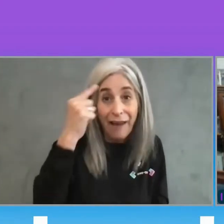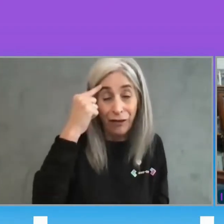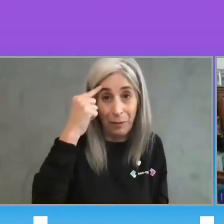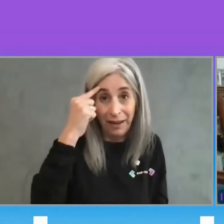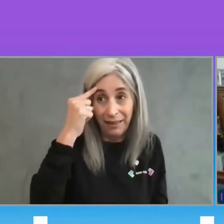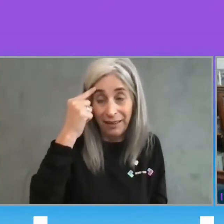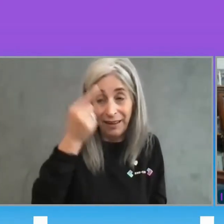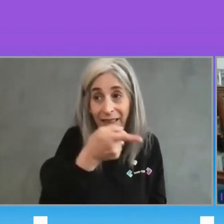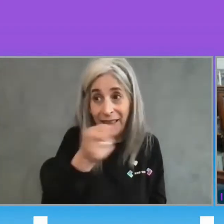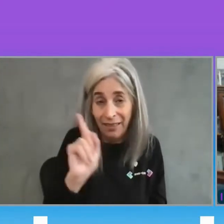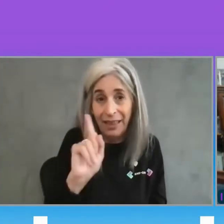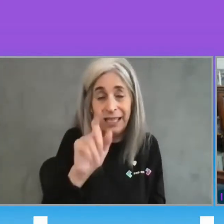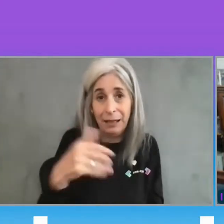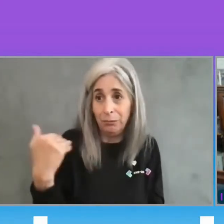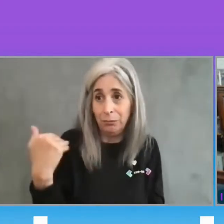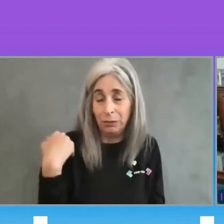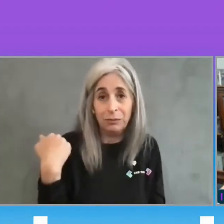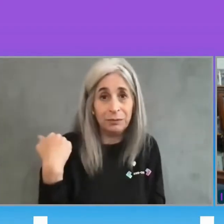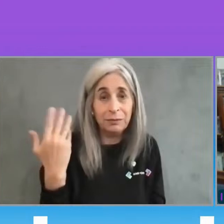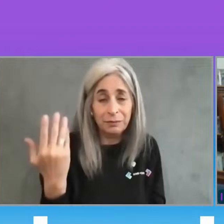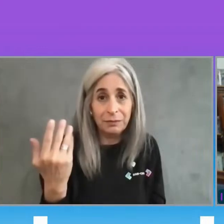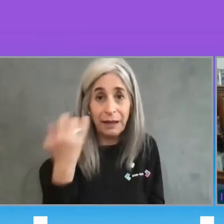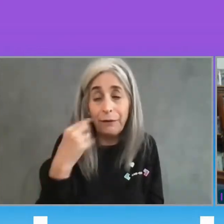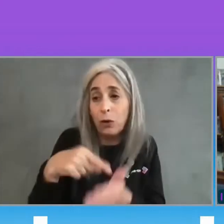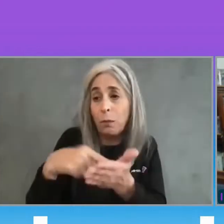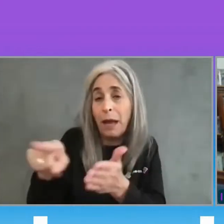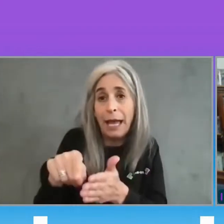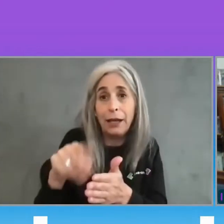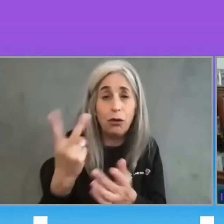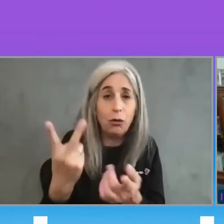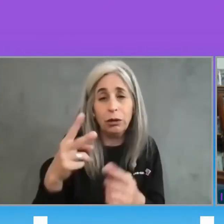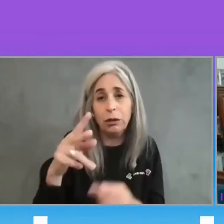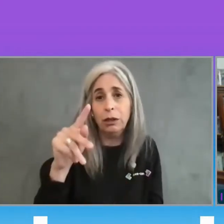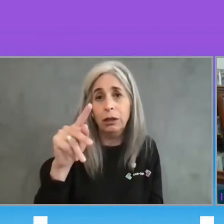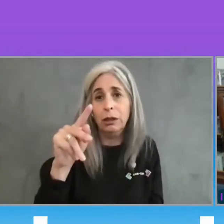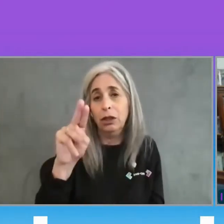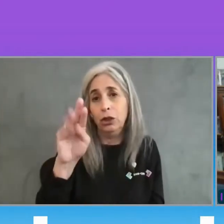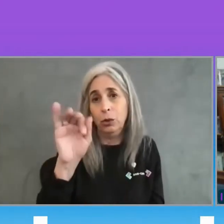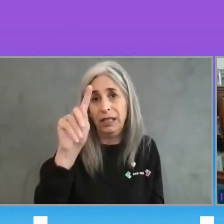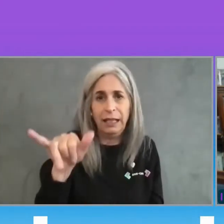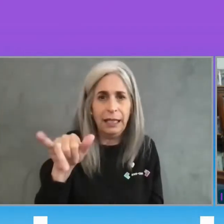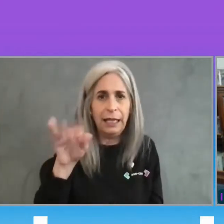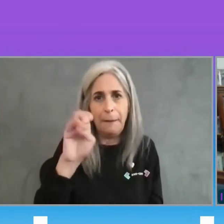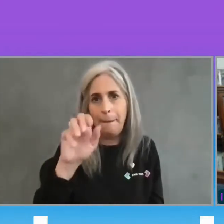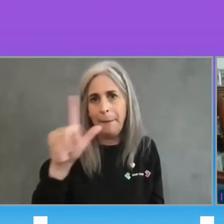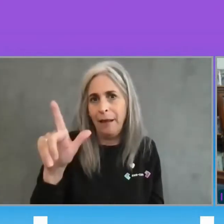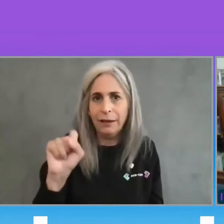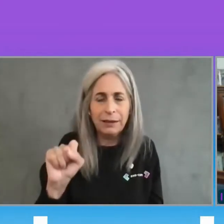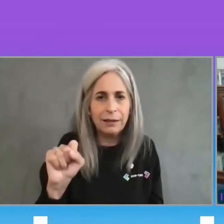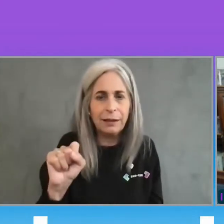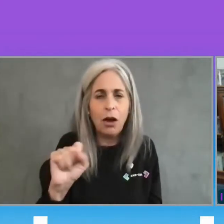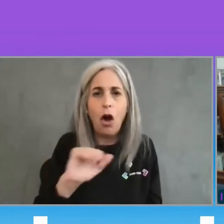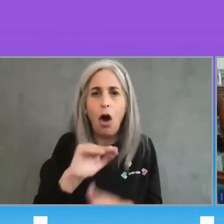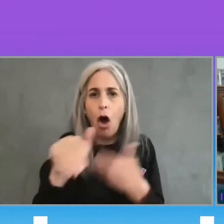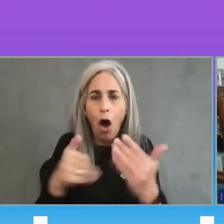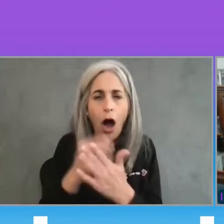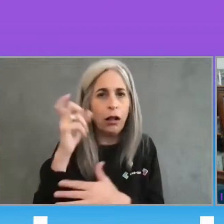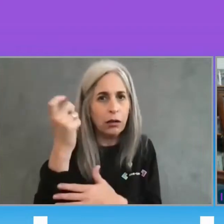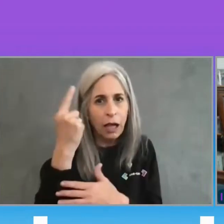government, whether it's where you go pay your utility bills or wherever, we should be holding